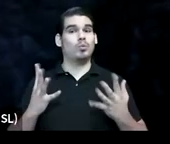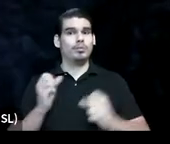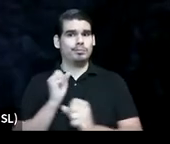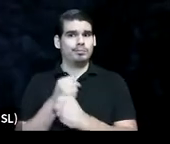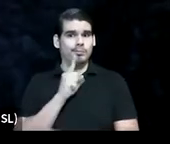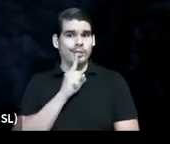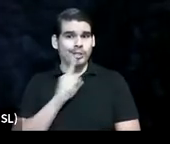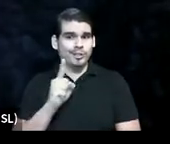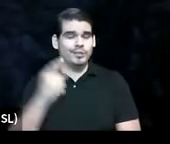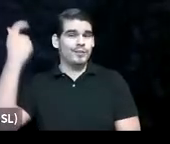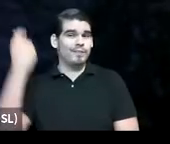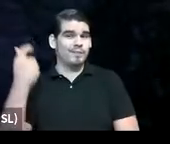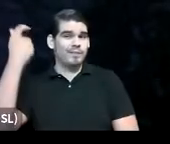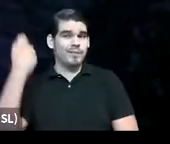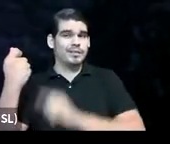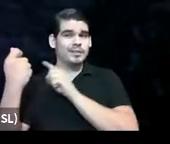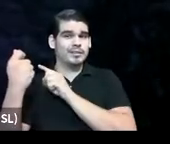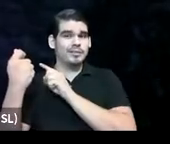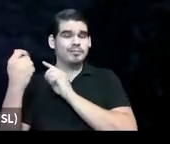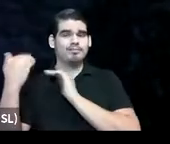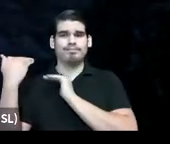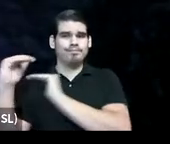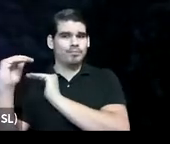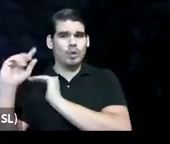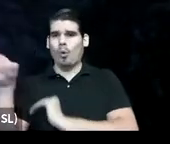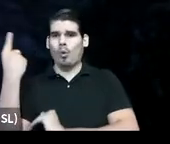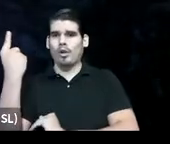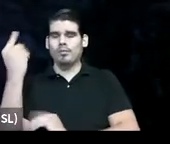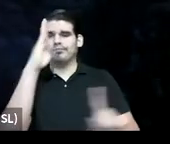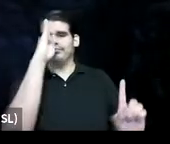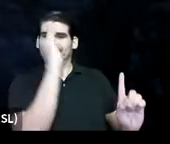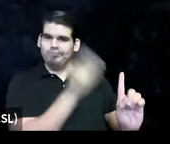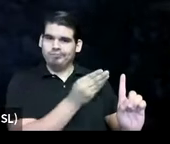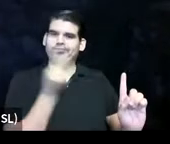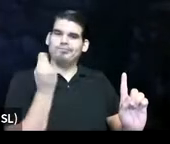For the SSCCC to ensure that these funds are not affected by any outside force